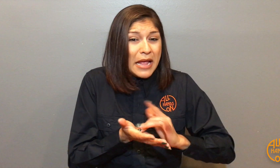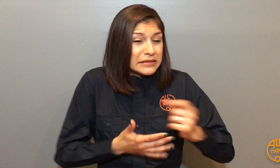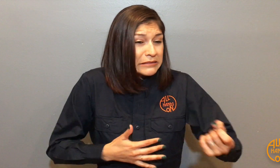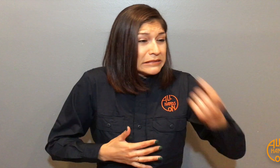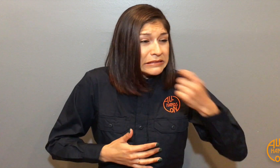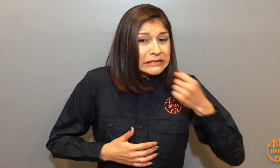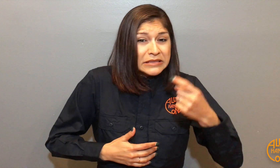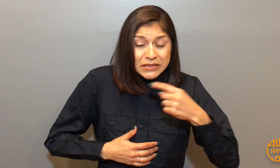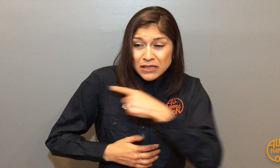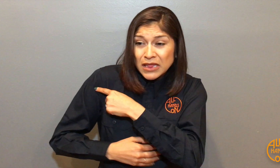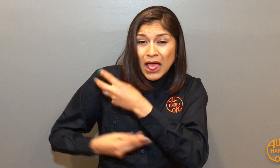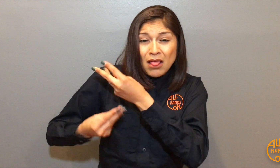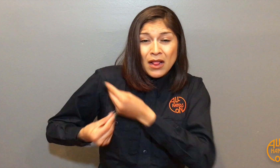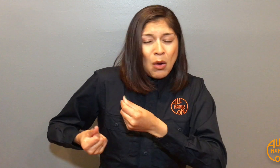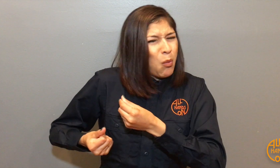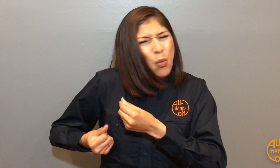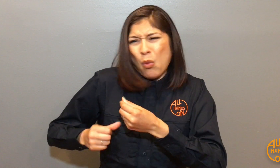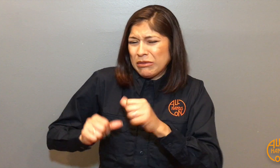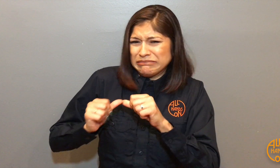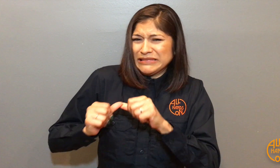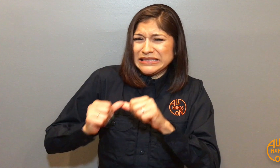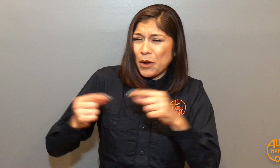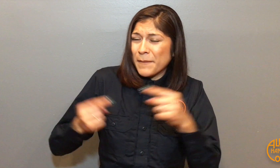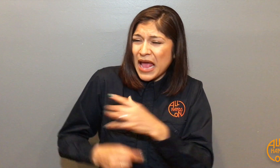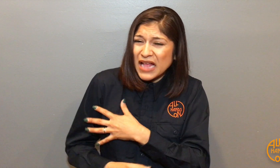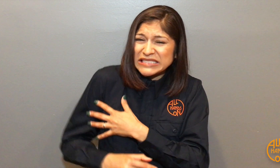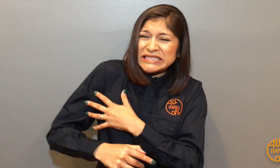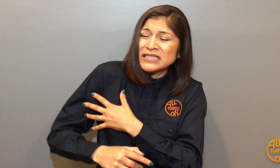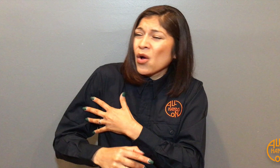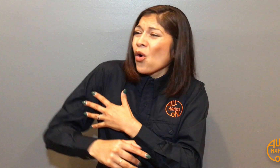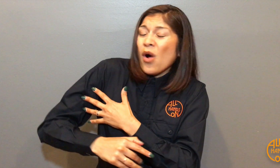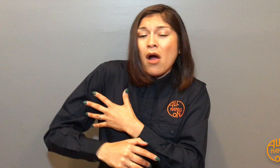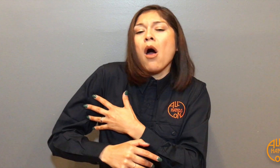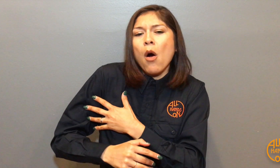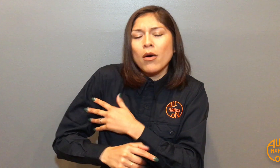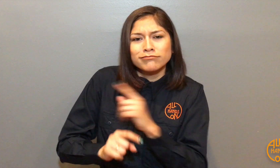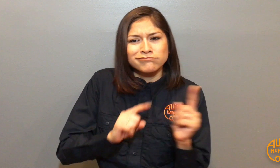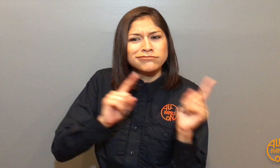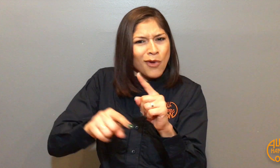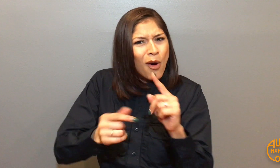medication, if the pain persists